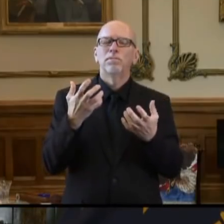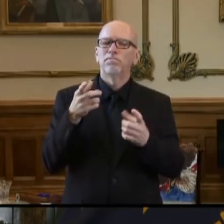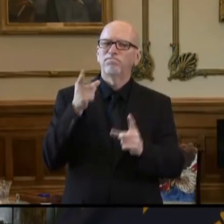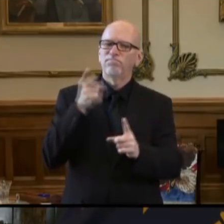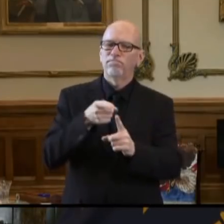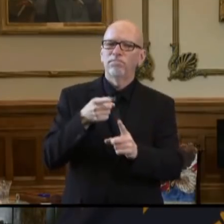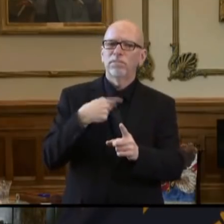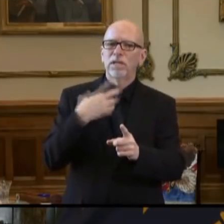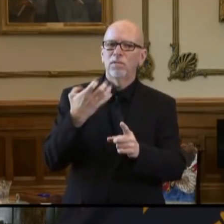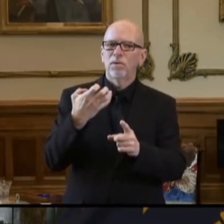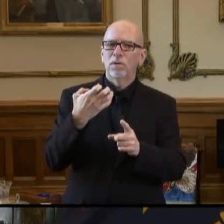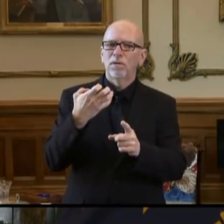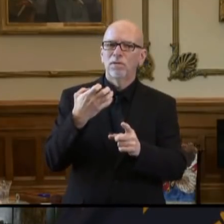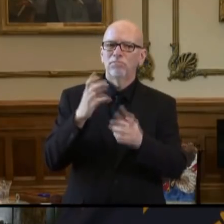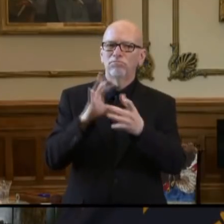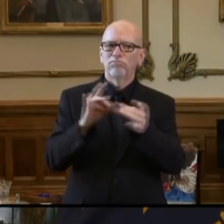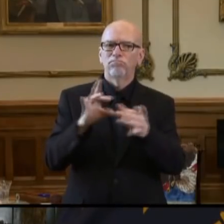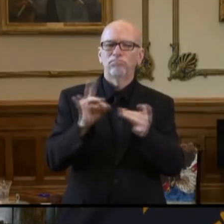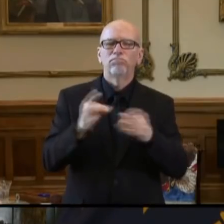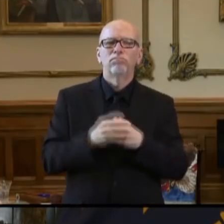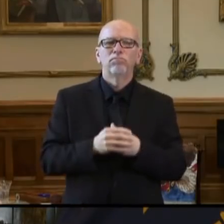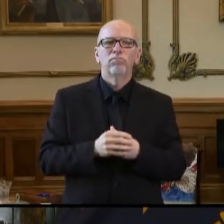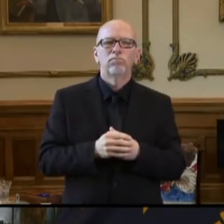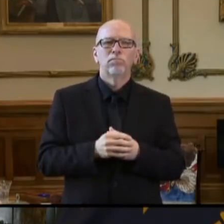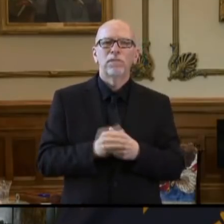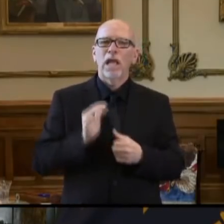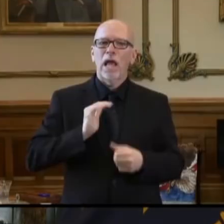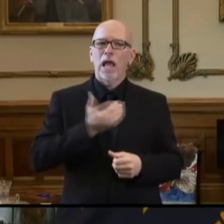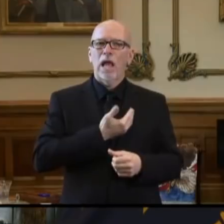HAVE AROUND THE STATE OF INDIANA. I DIDN'T WANT TO